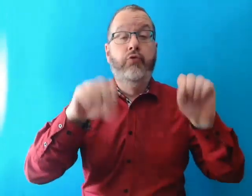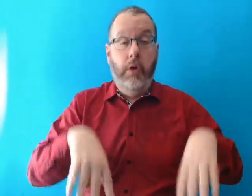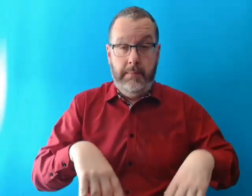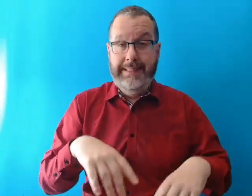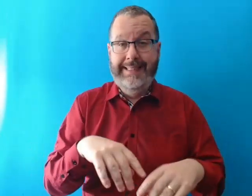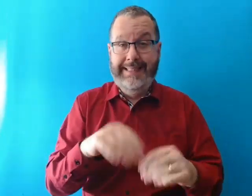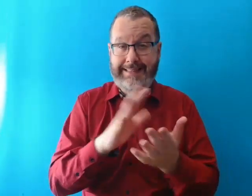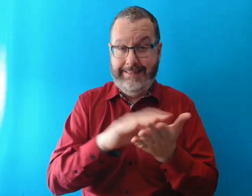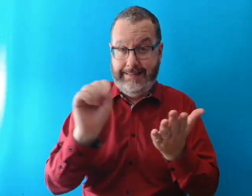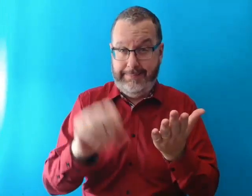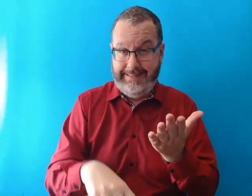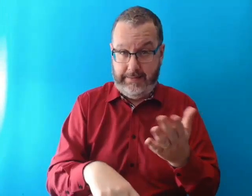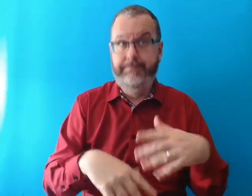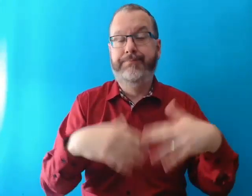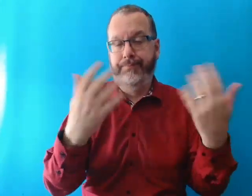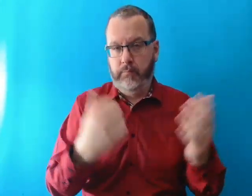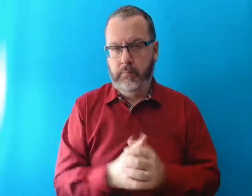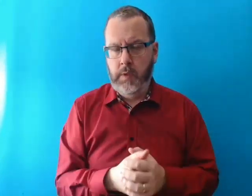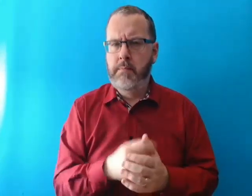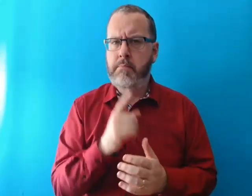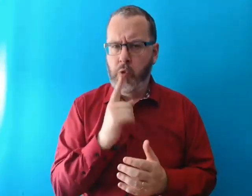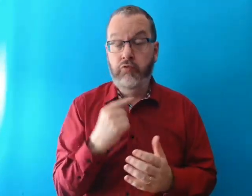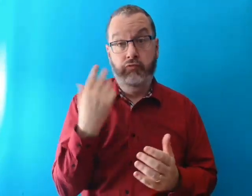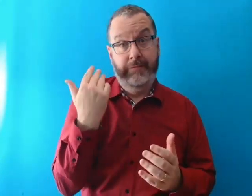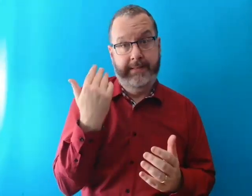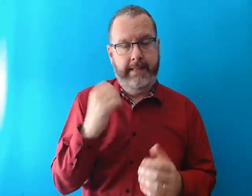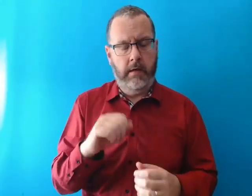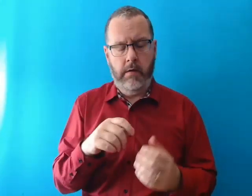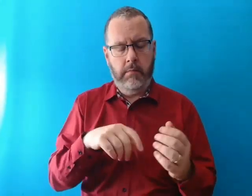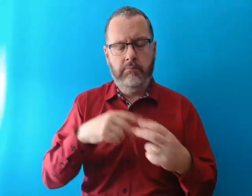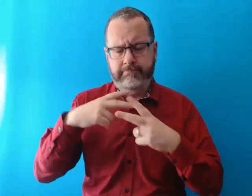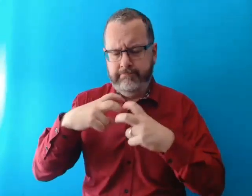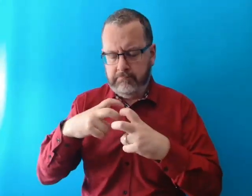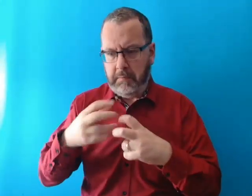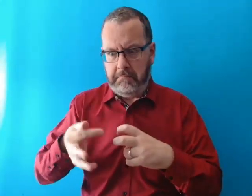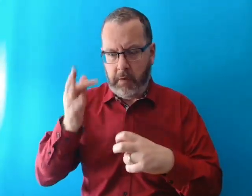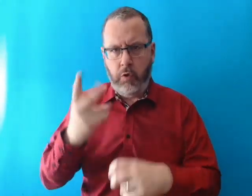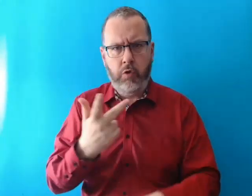Recently, however, I came across a newspaper account of the same case,